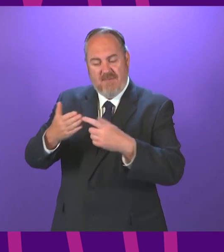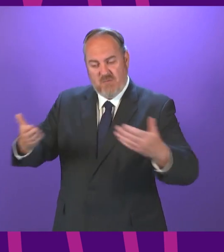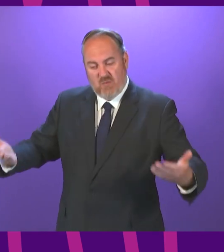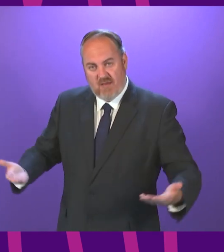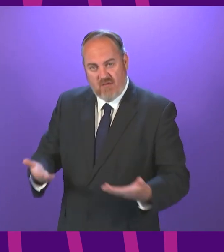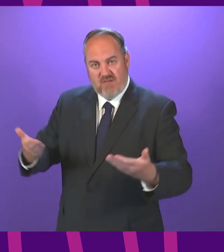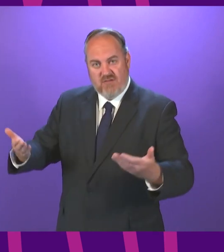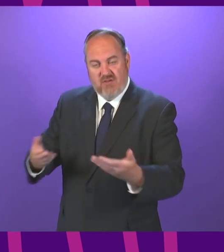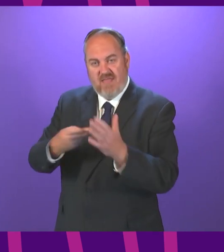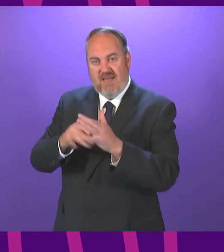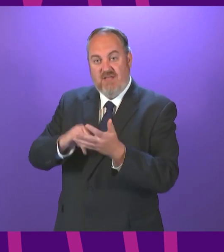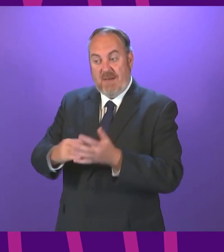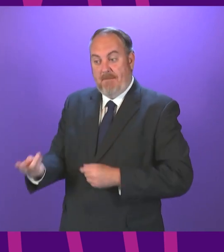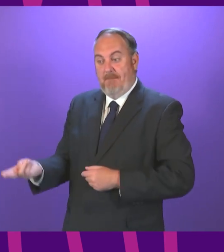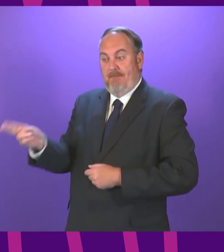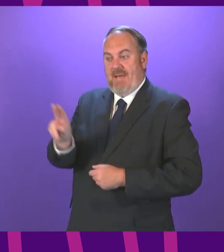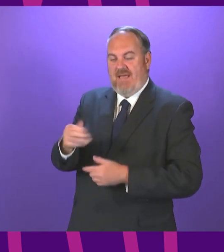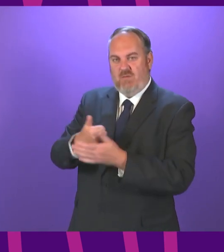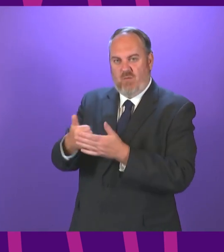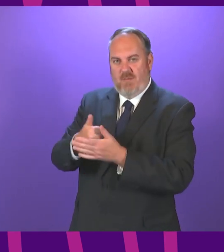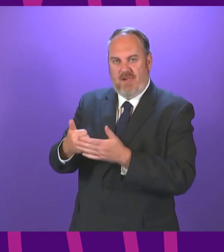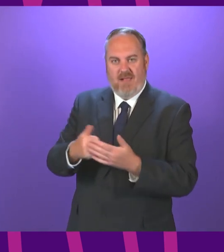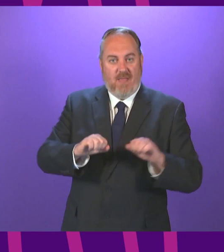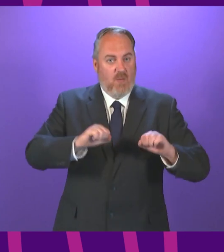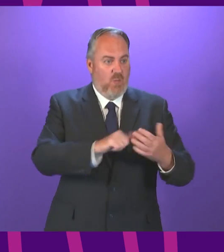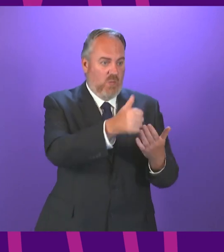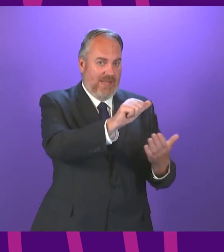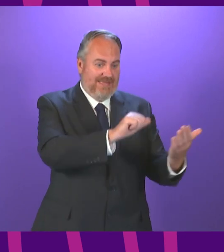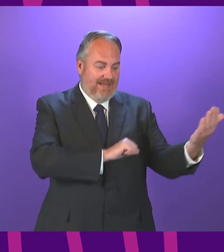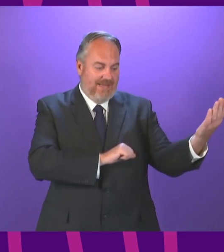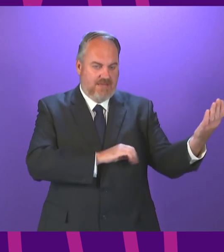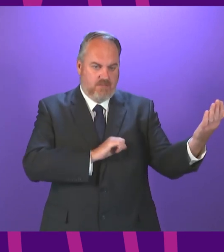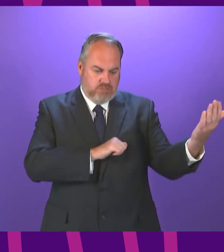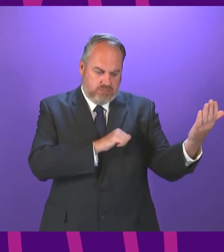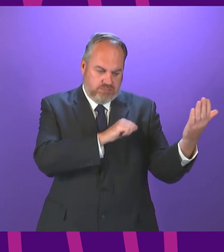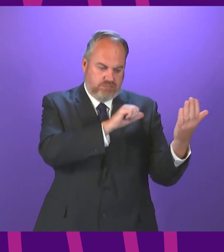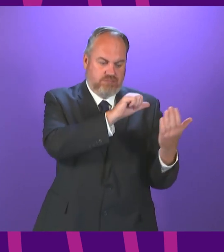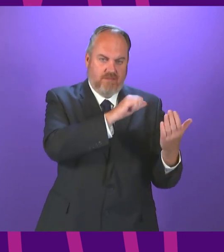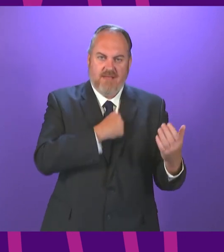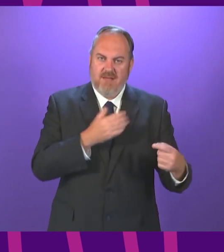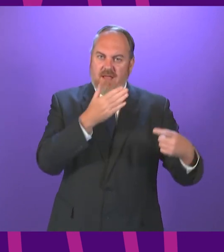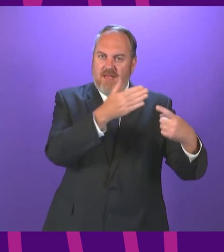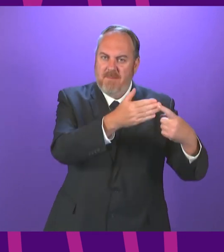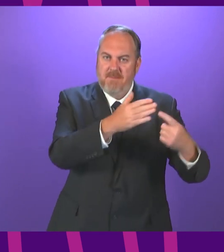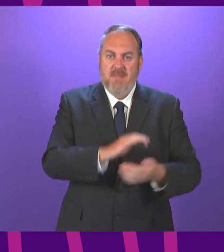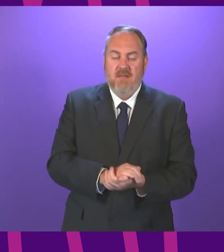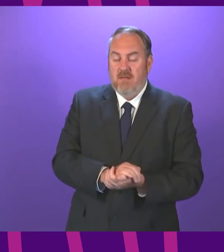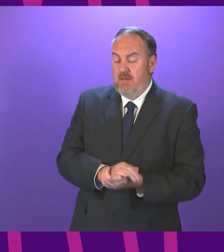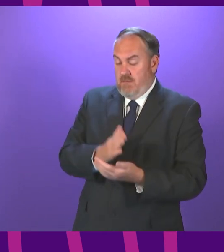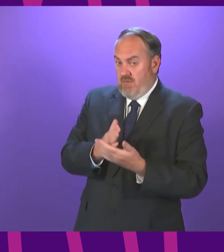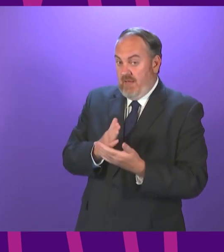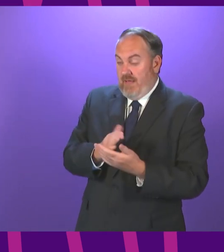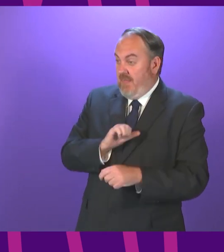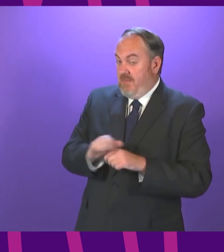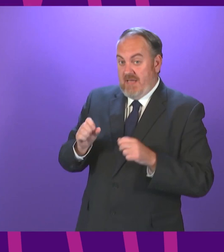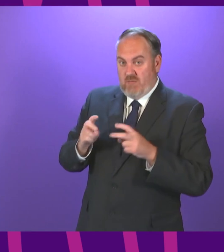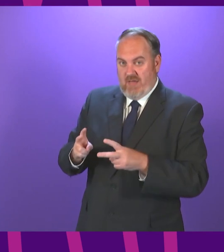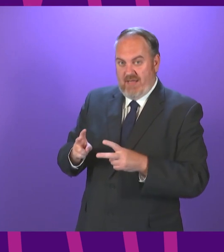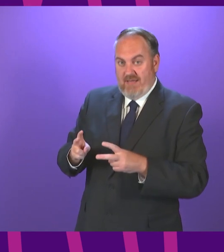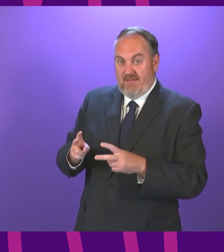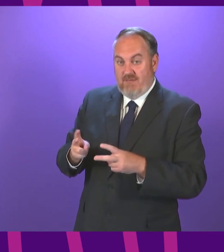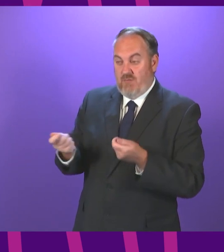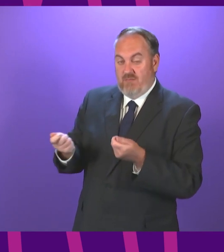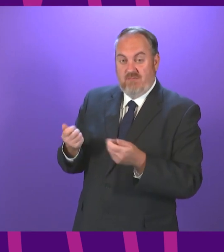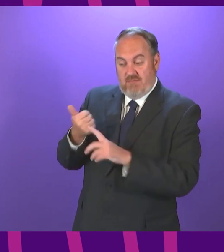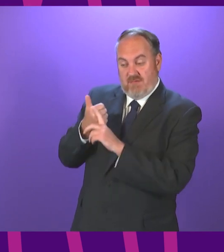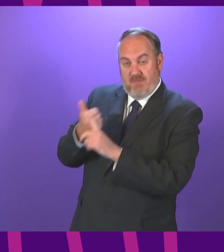backlog of non-Covid care. The best way to do that is to keep Covid pressure to a minimum. Again,